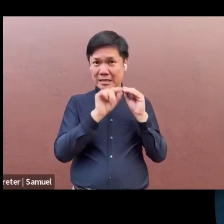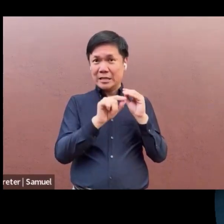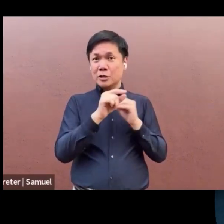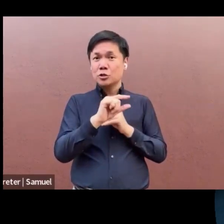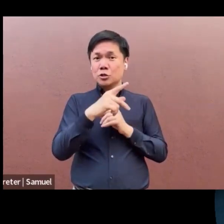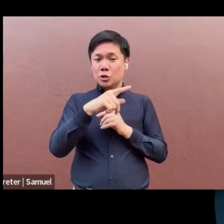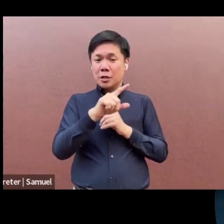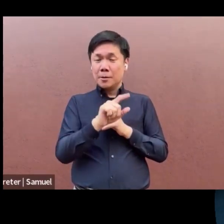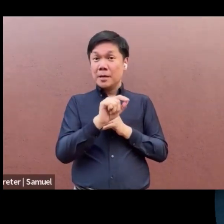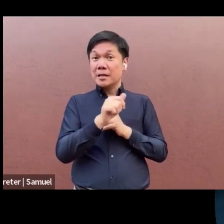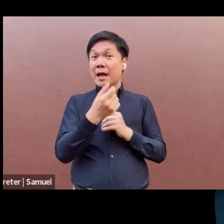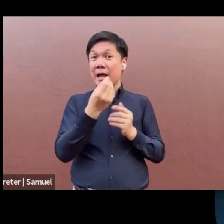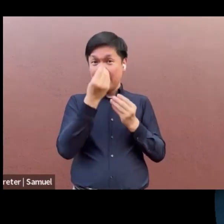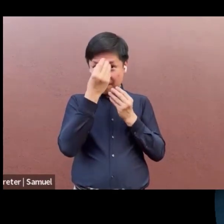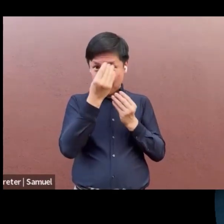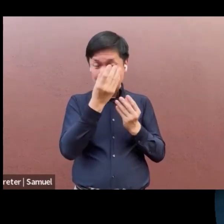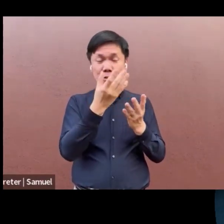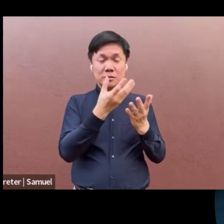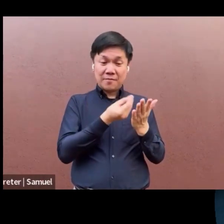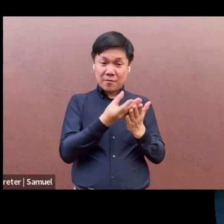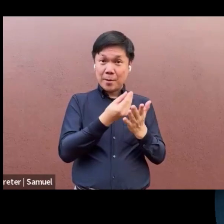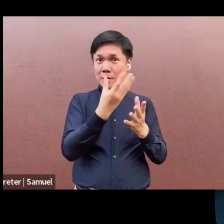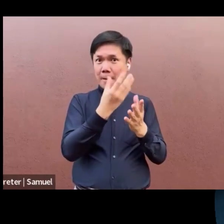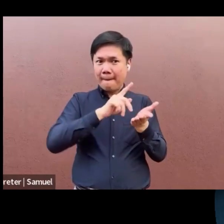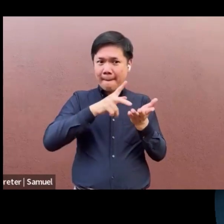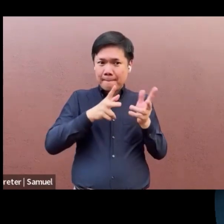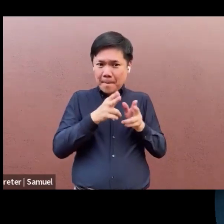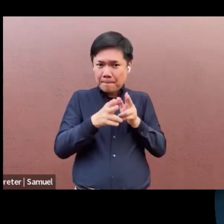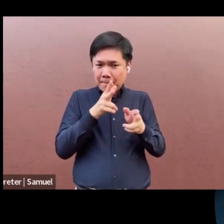GDPR compliant in that it removes select points of information from LLMs.